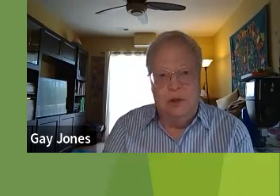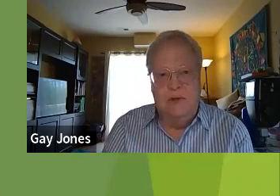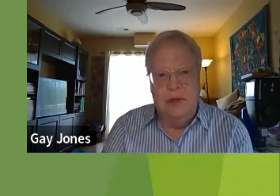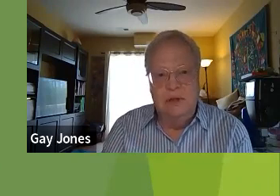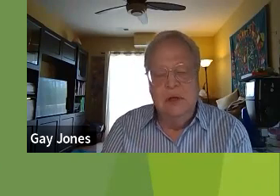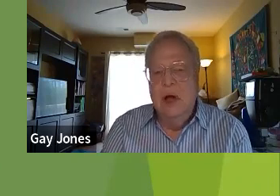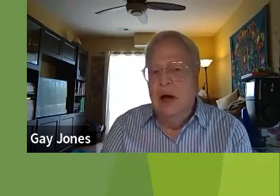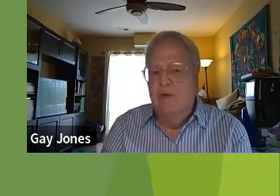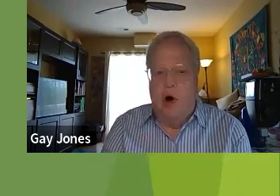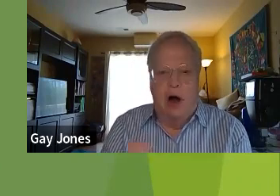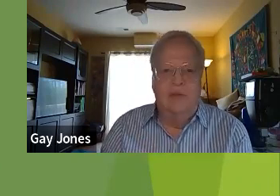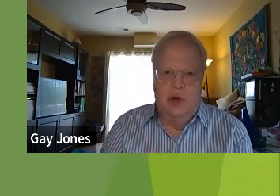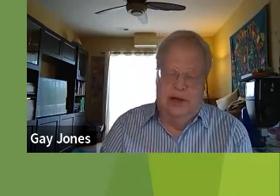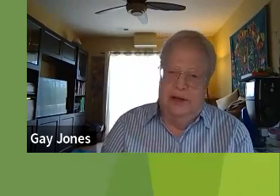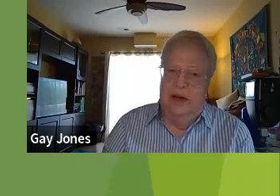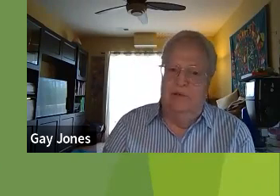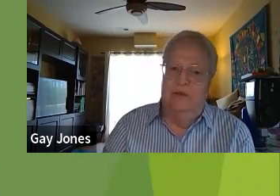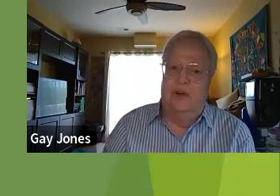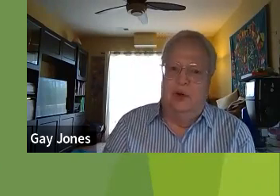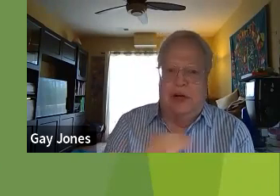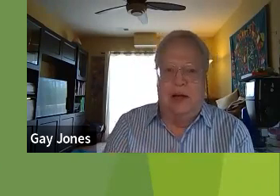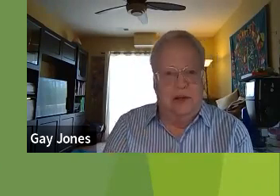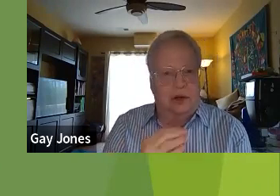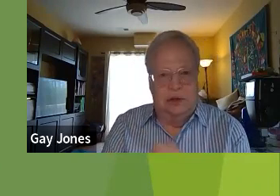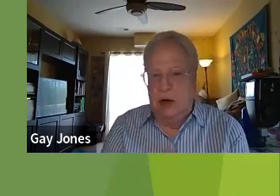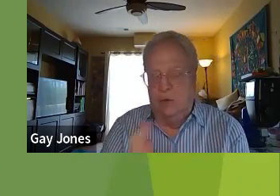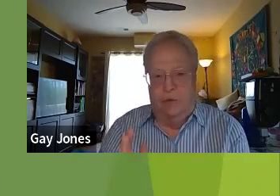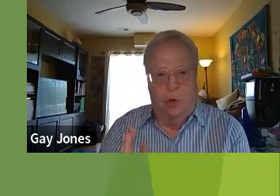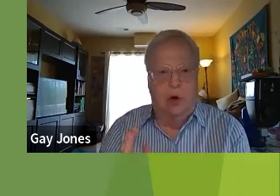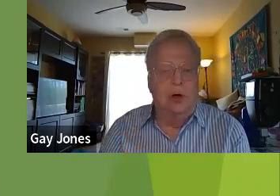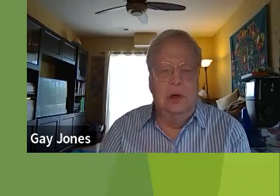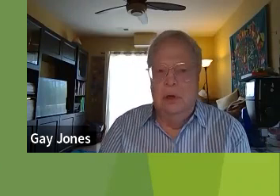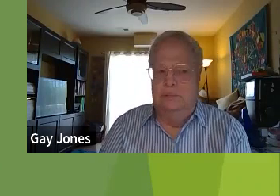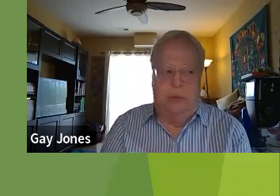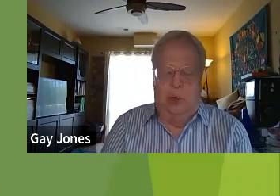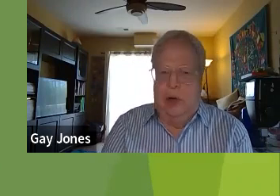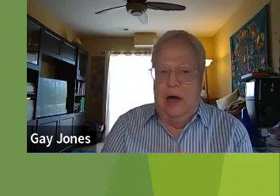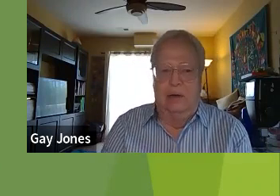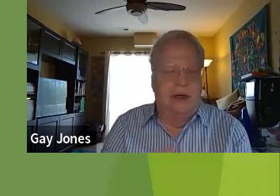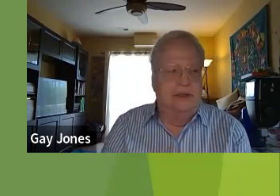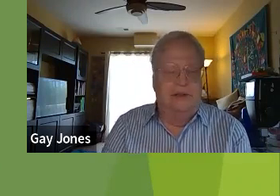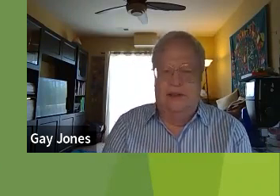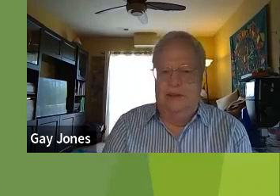service. And for all of you ADA folks out there, Title IV has been around.